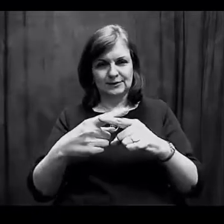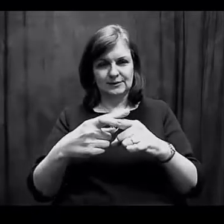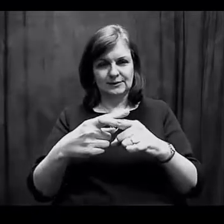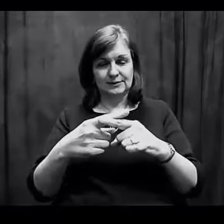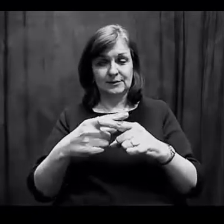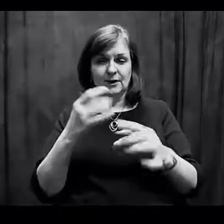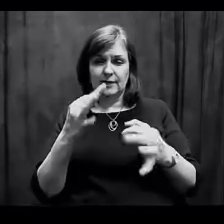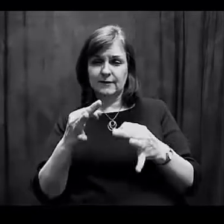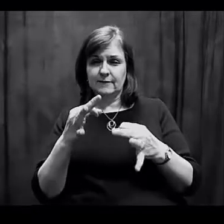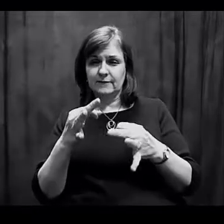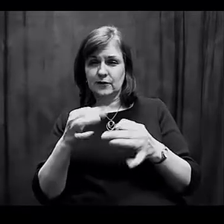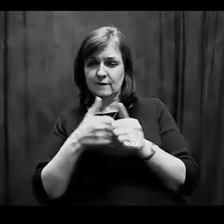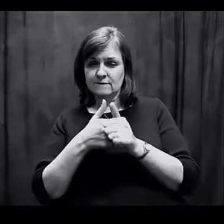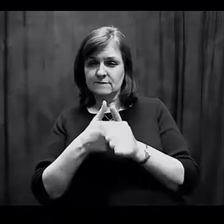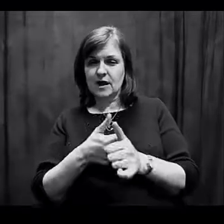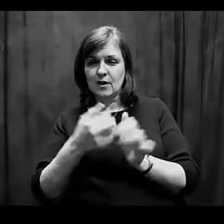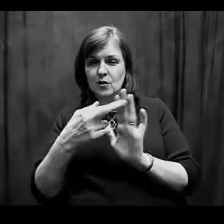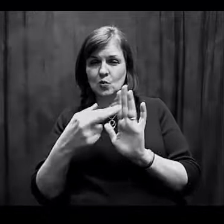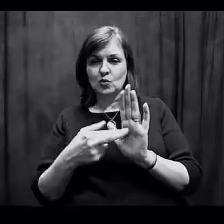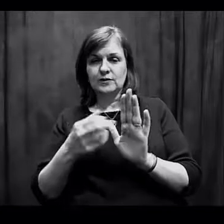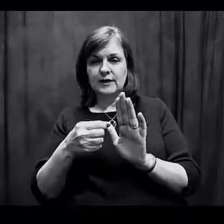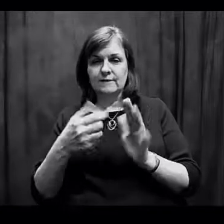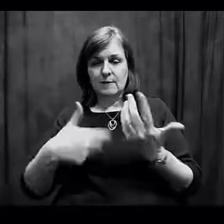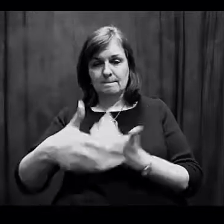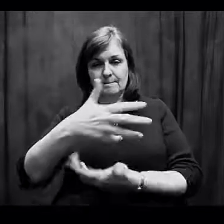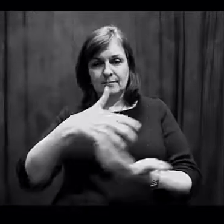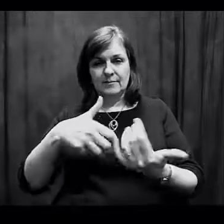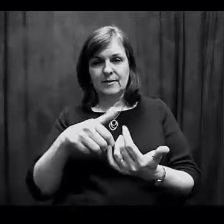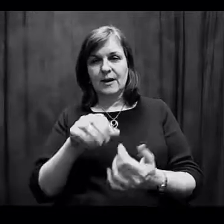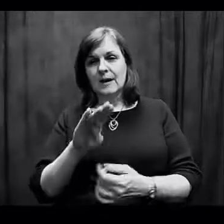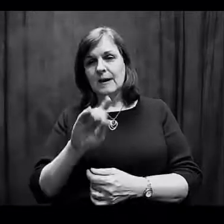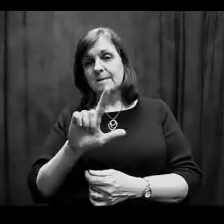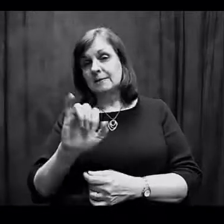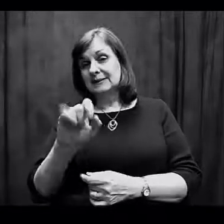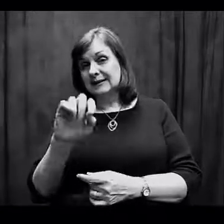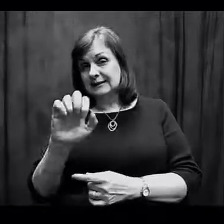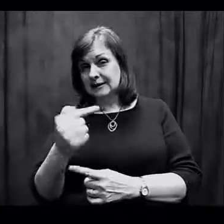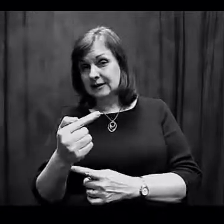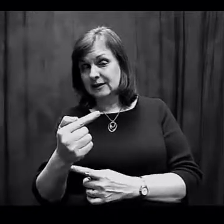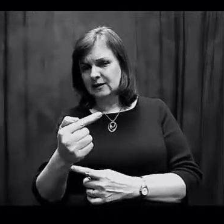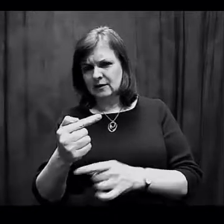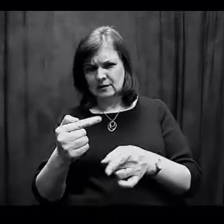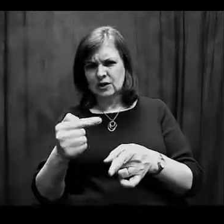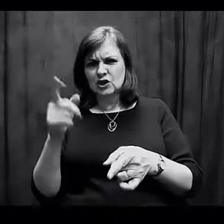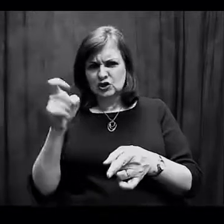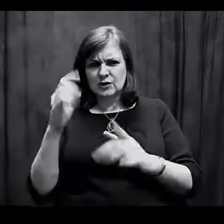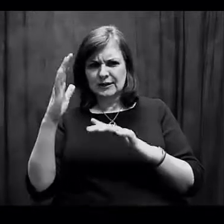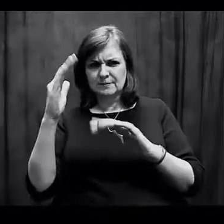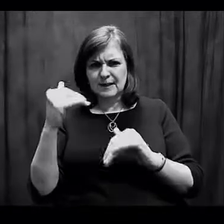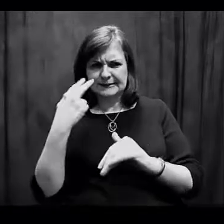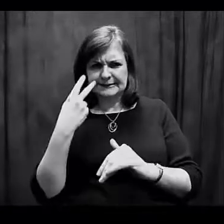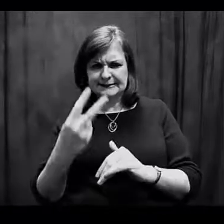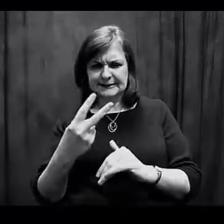white flower and one purple flower well if we were still following the rules of blending